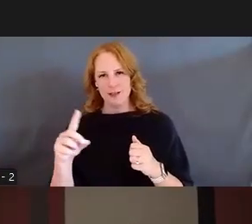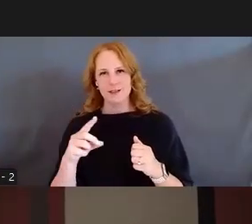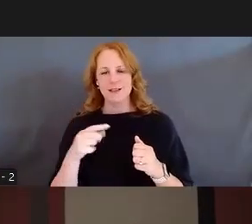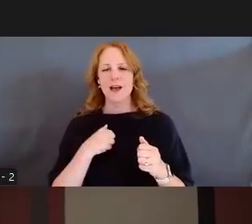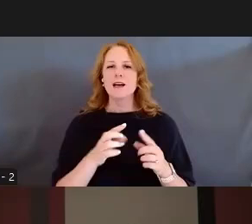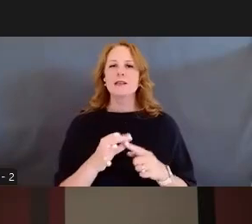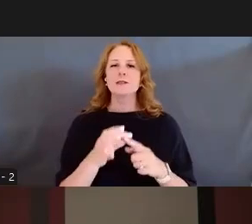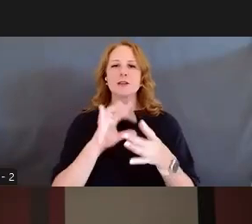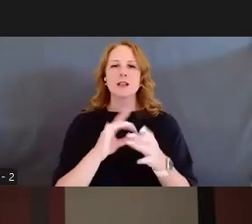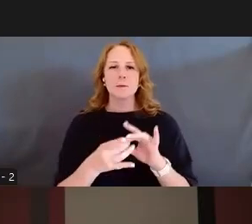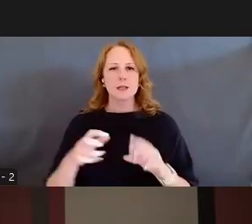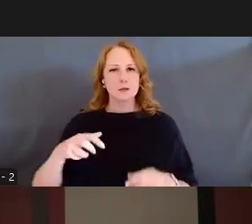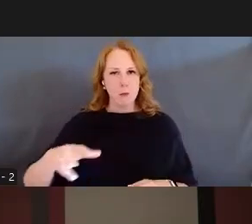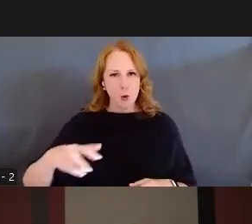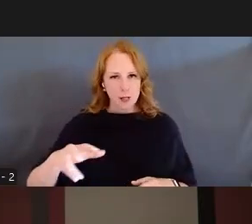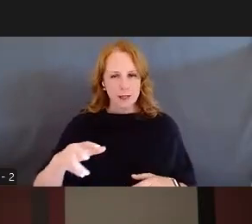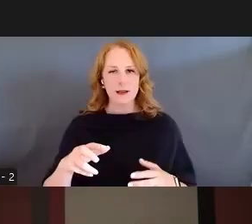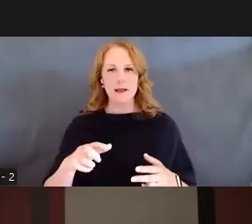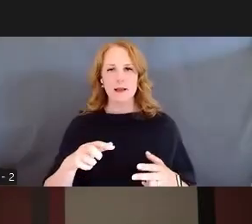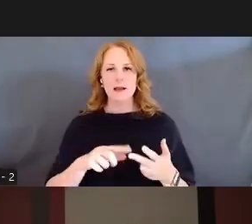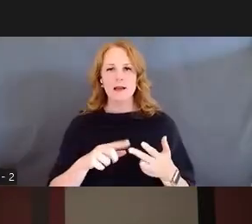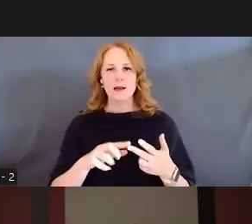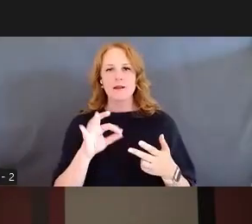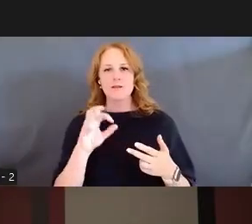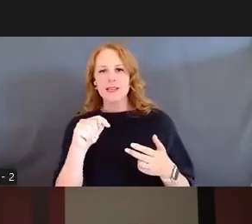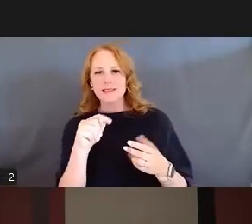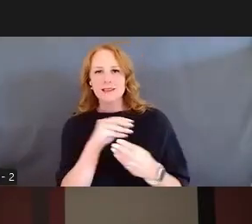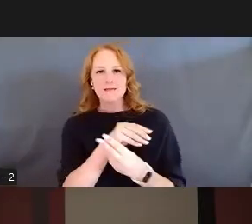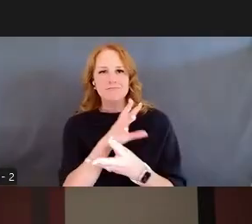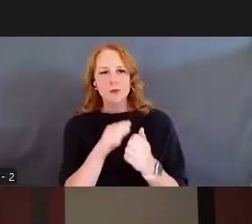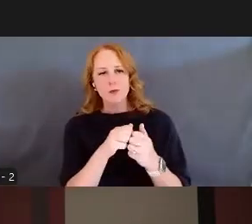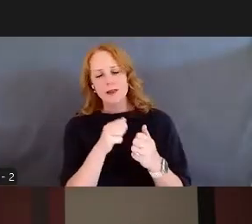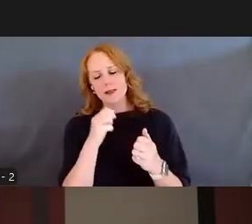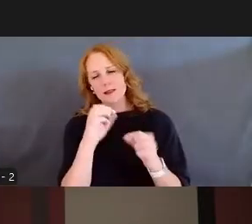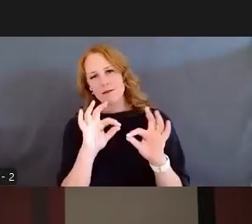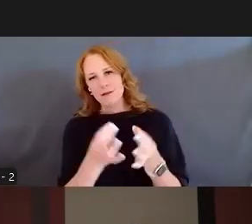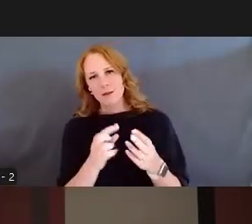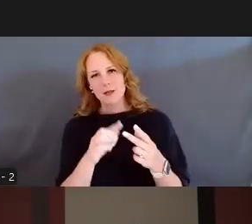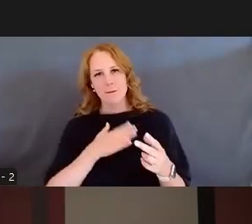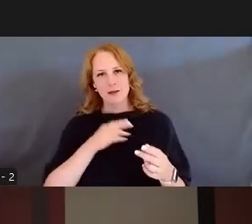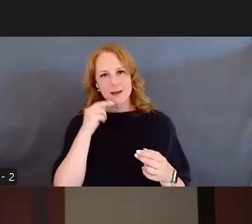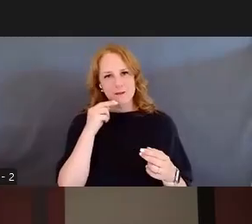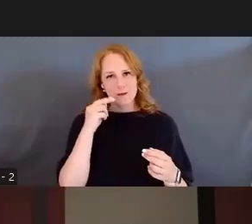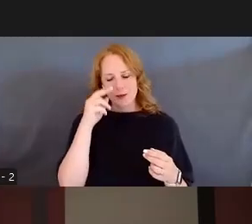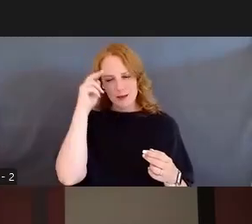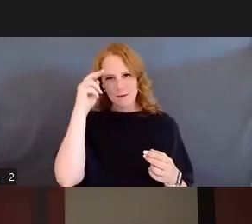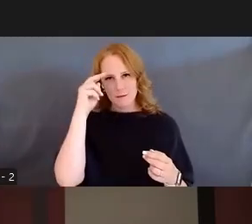which is really great. And I enjoy FaceTiming with my family and my nephew. And I hang out with